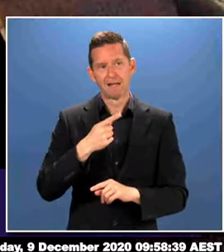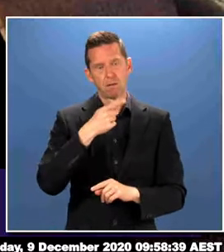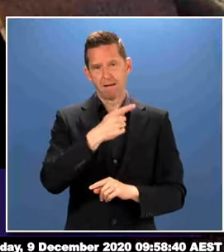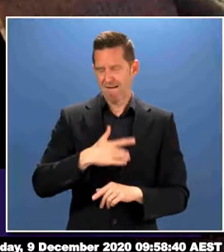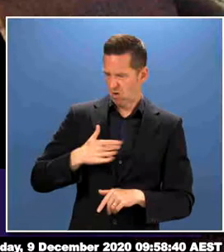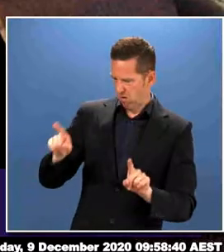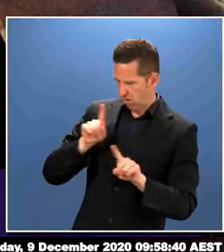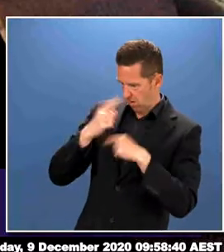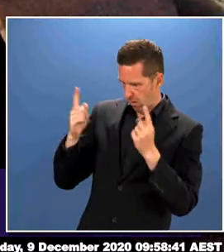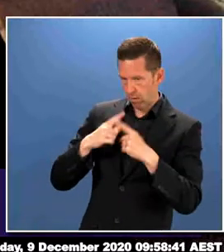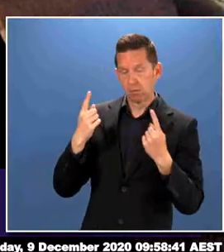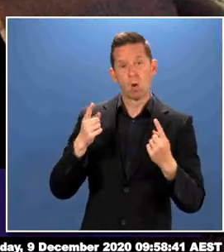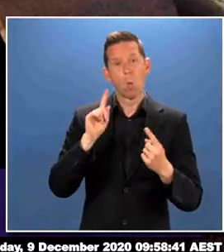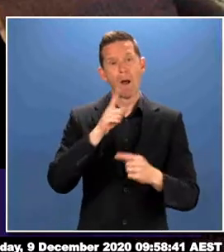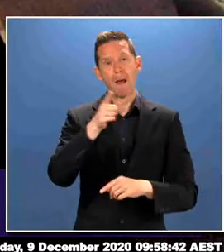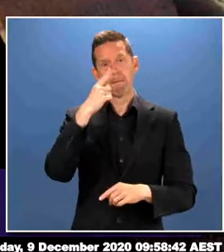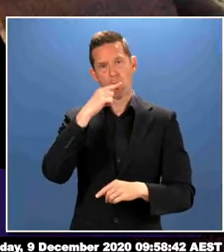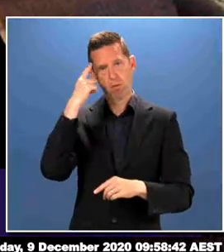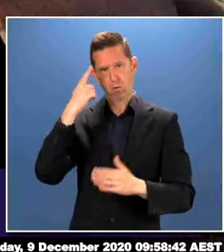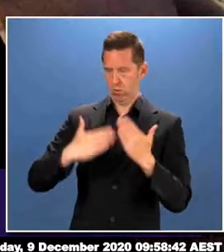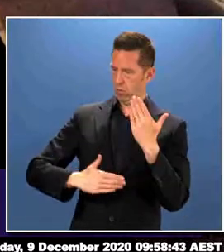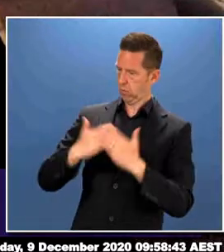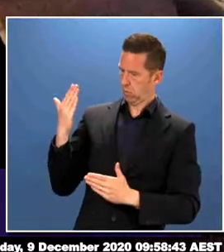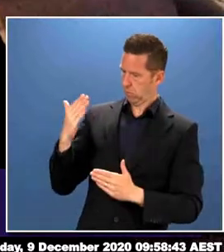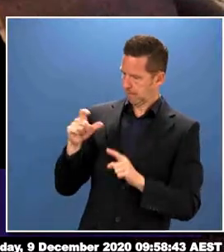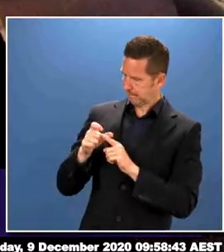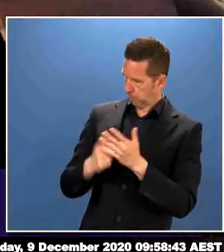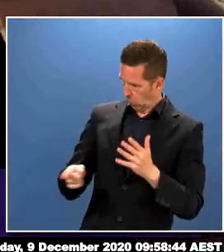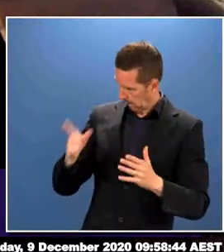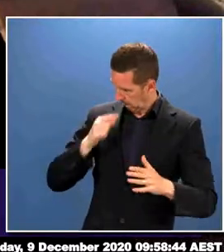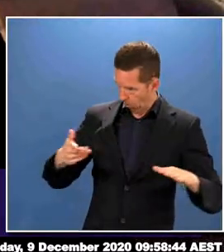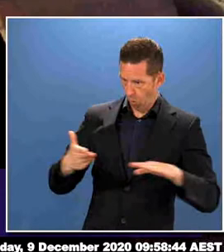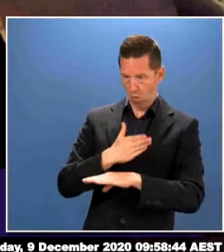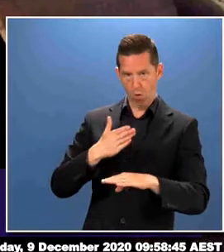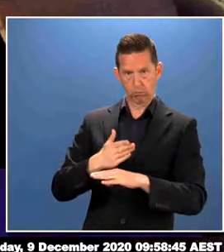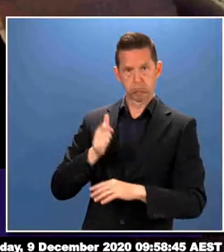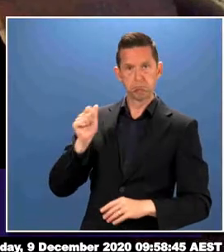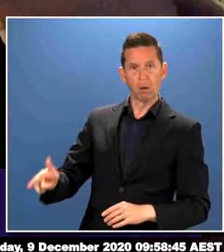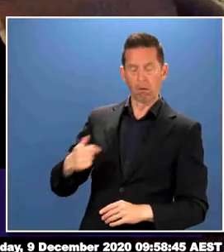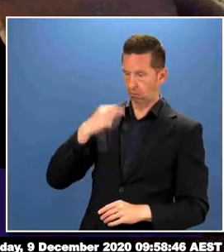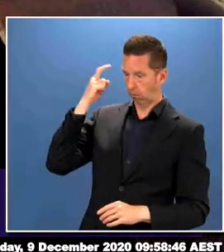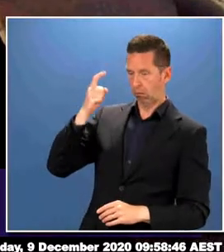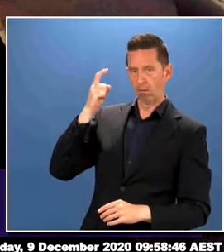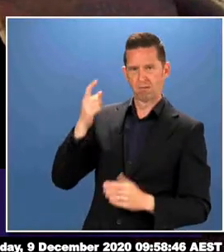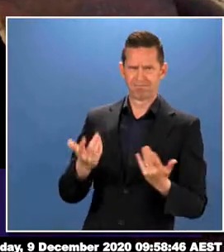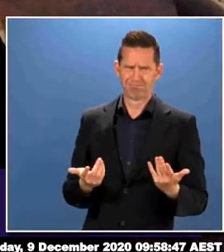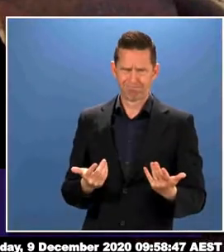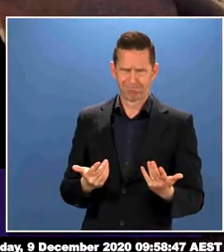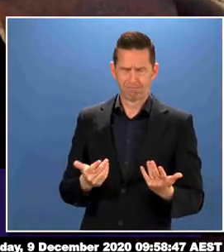odd that people with disabilities have a career. Another young person said: They didn't want to get to know me or my